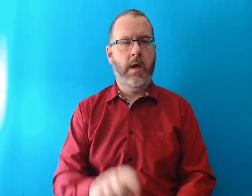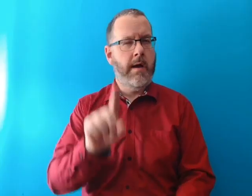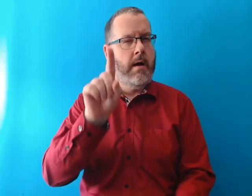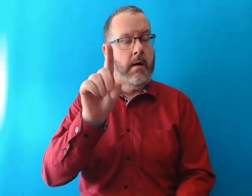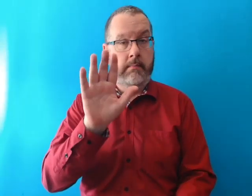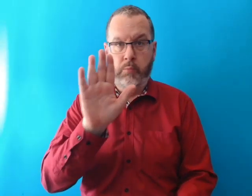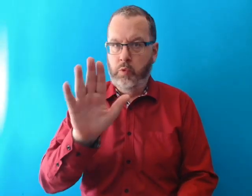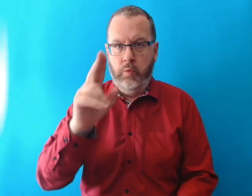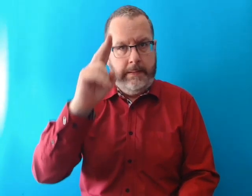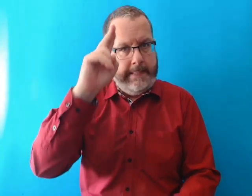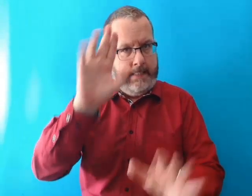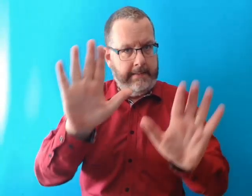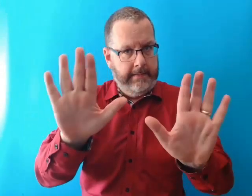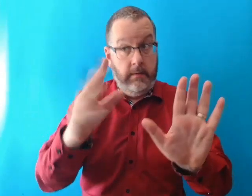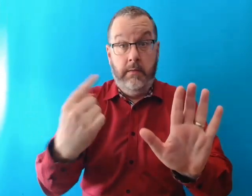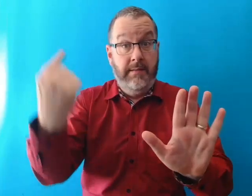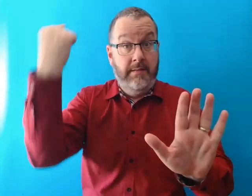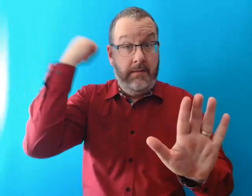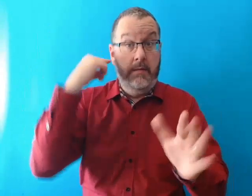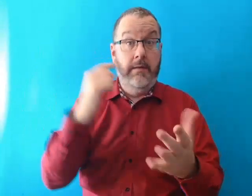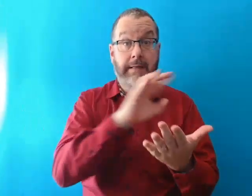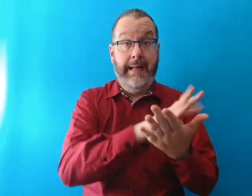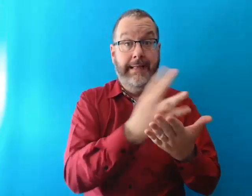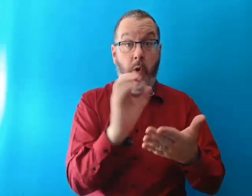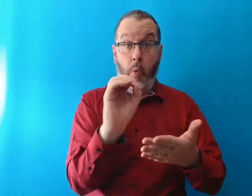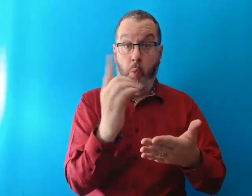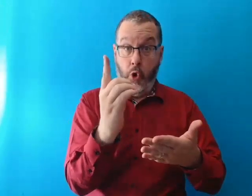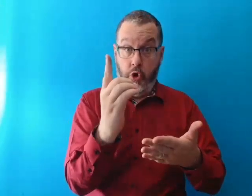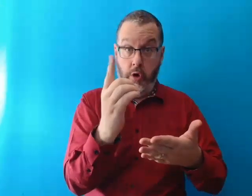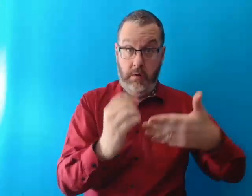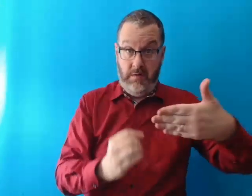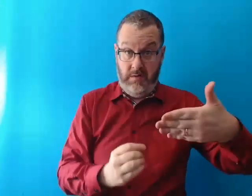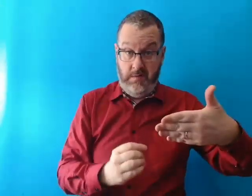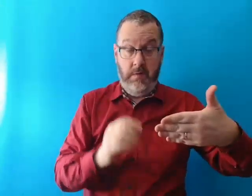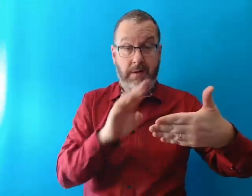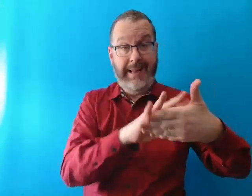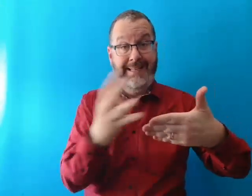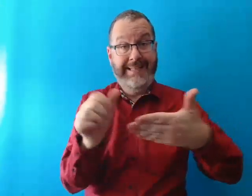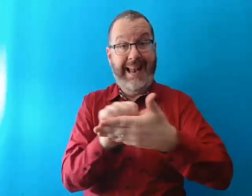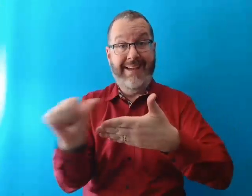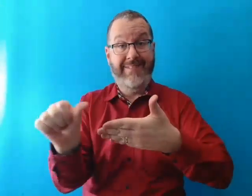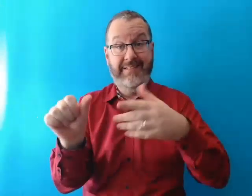It’s important to understand that in both 1901 and 1911,